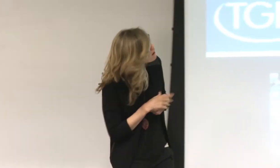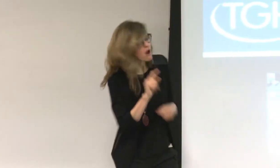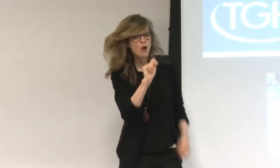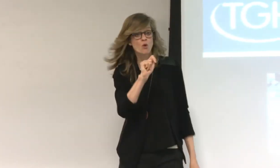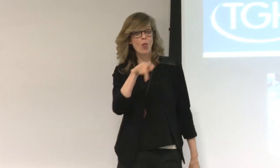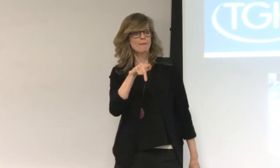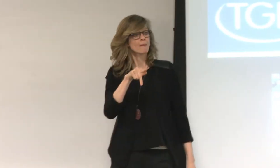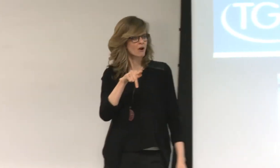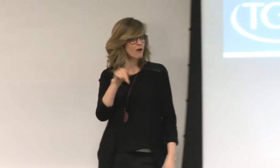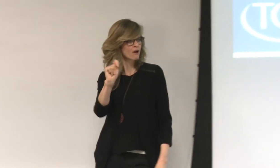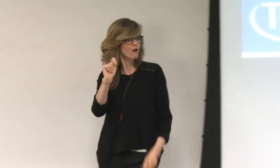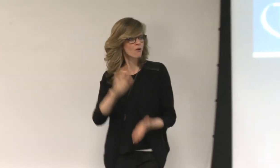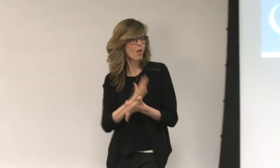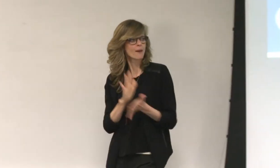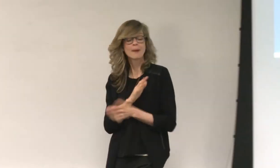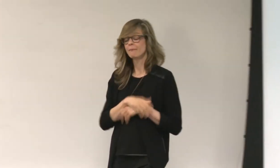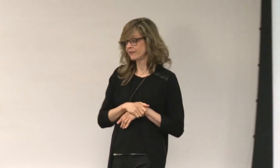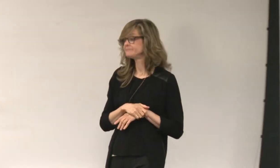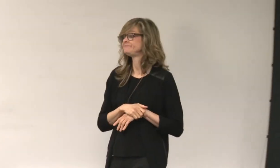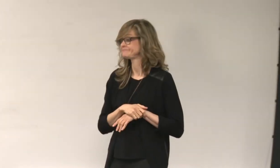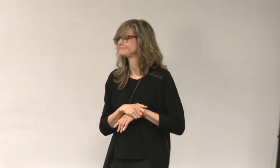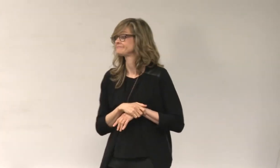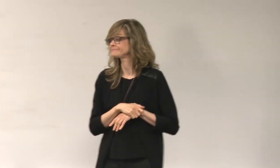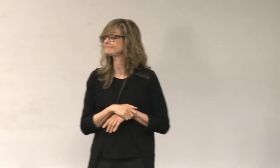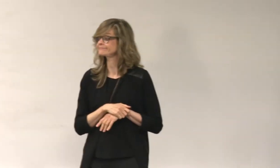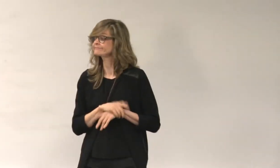AND I MADE--GEORGIA--IN GEORGIA, I MADE TOILET PAPER.